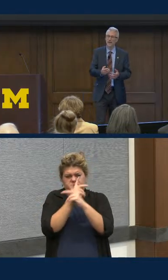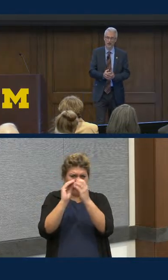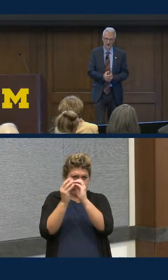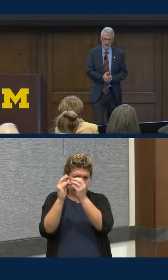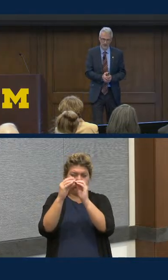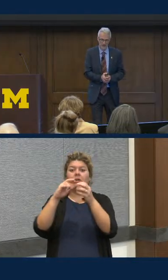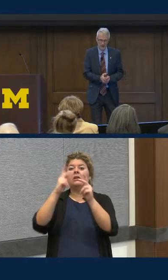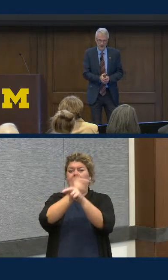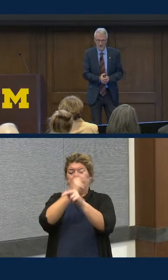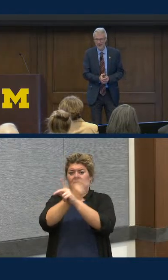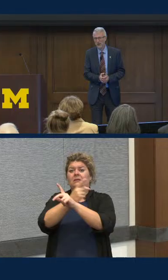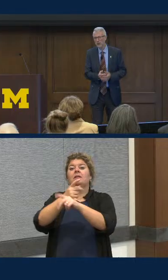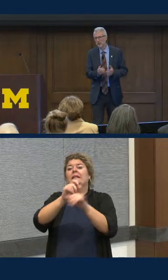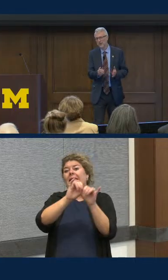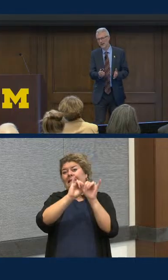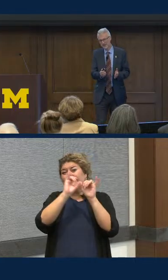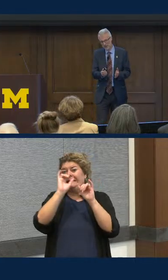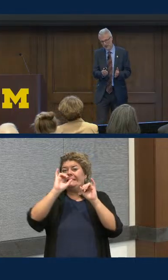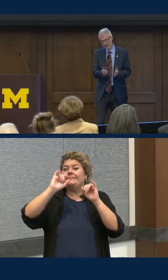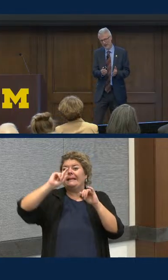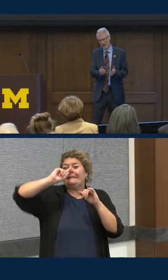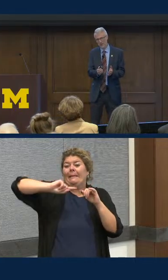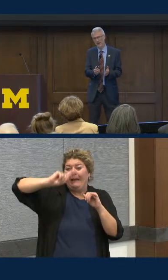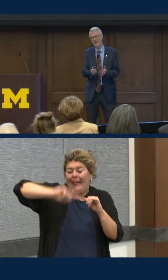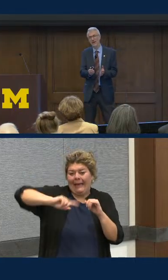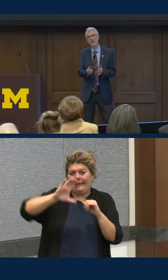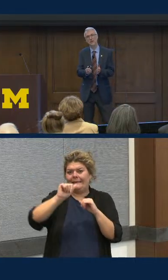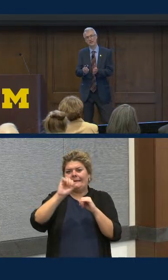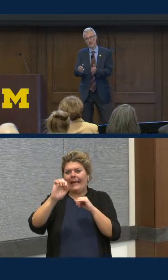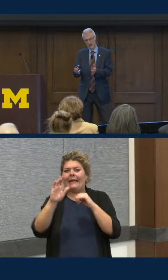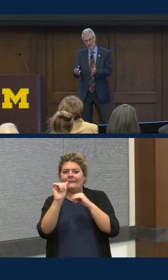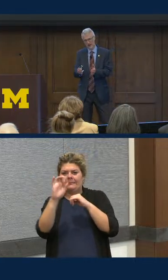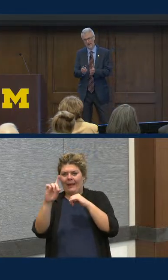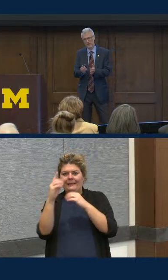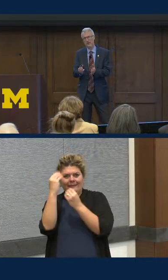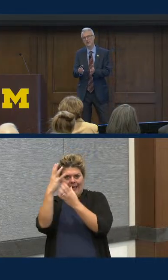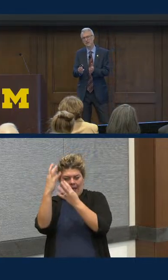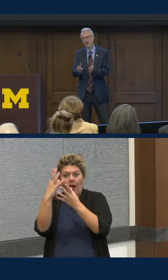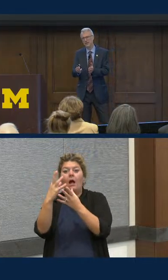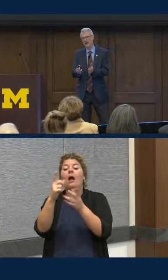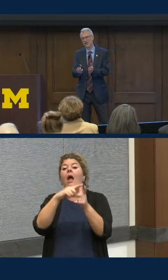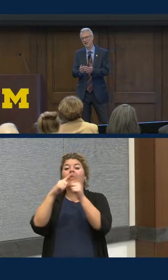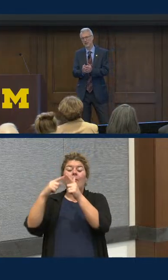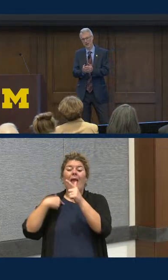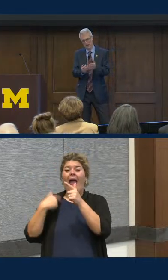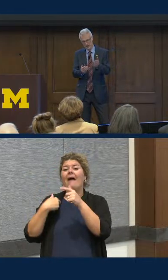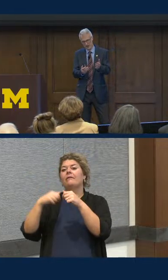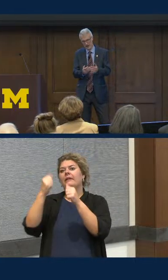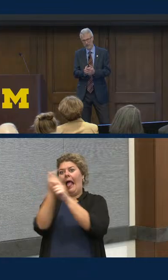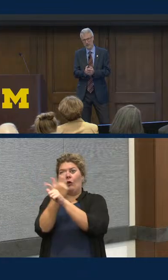case base data and put the simulated case base data through a sophisticated reconstruction